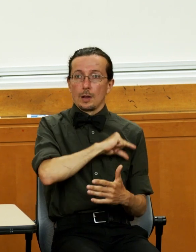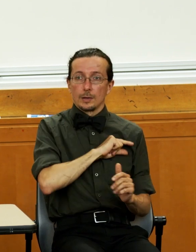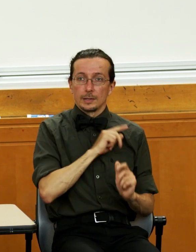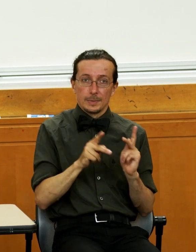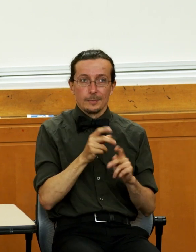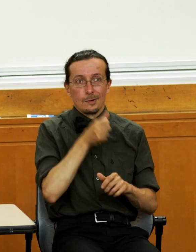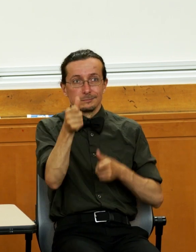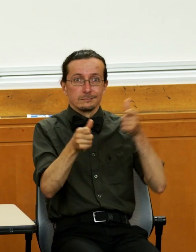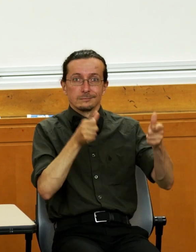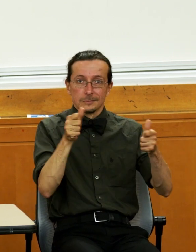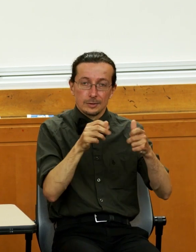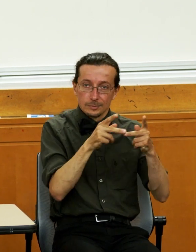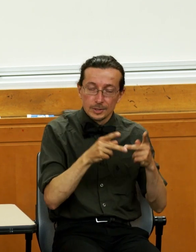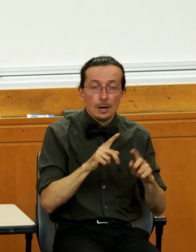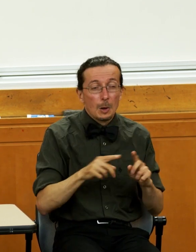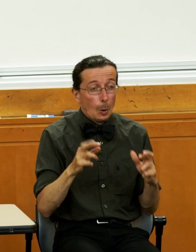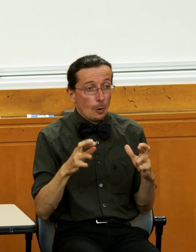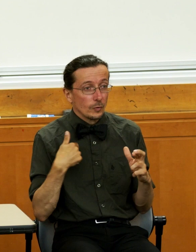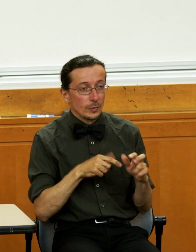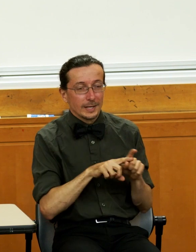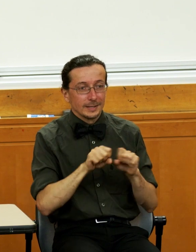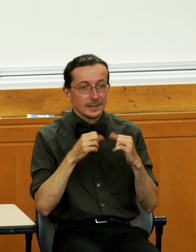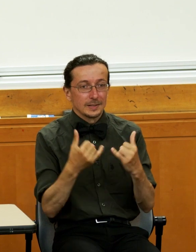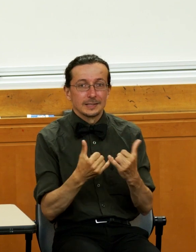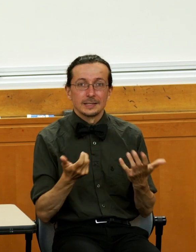hopefully, we as a society are working to get past some of the stigma associated